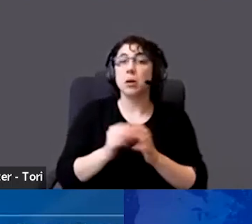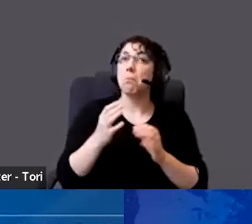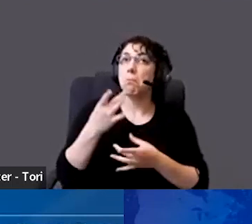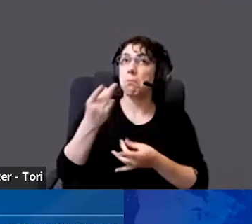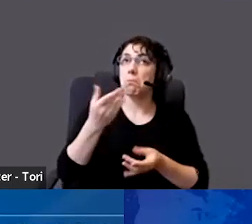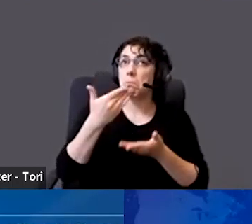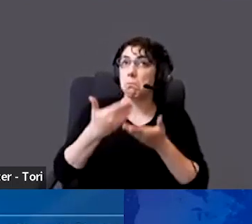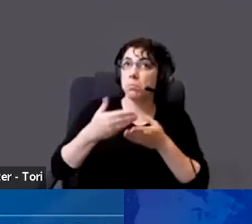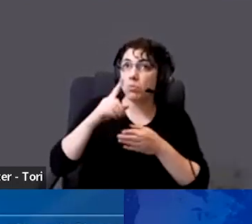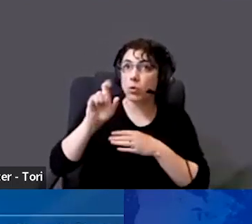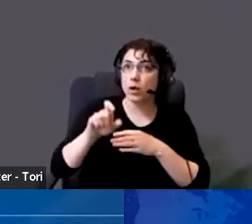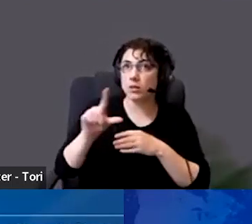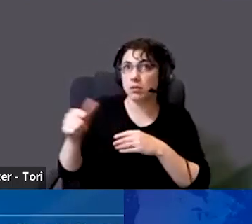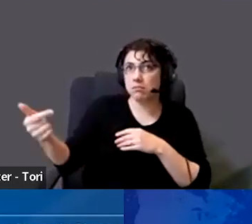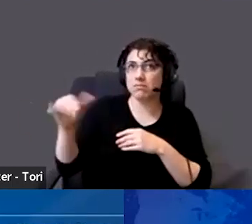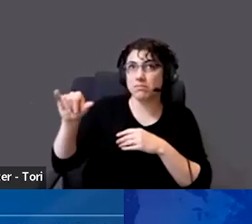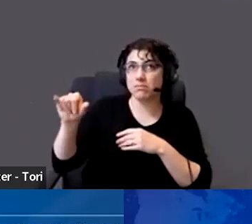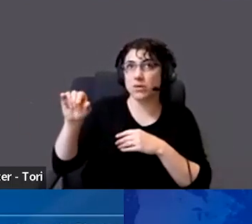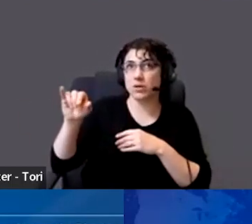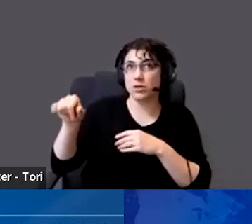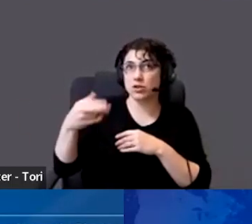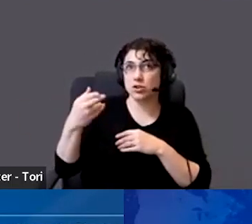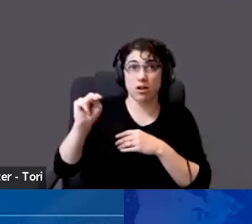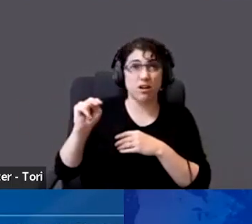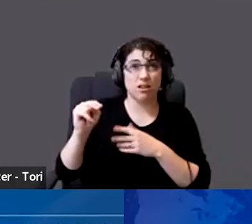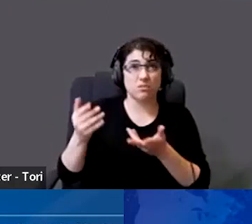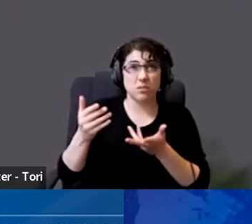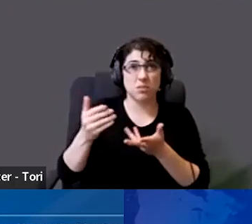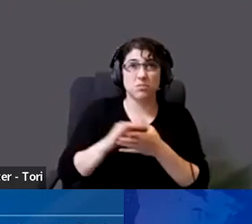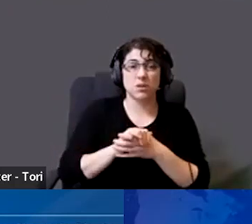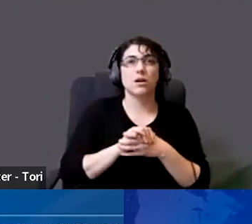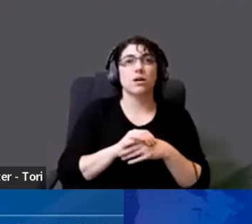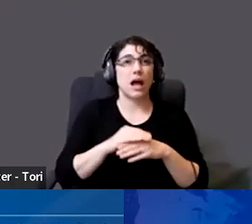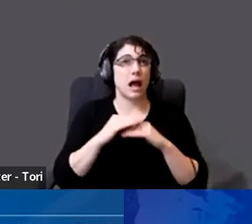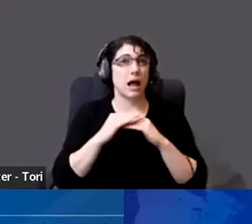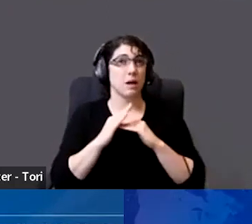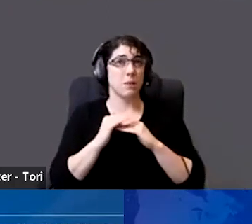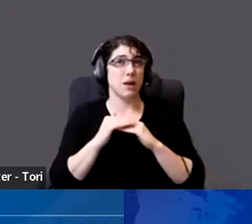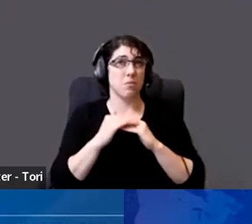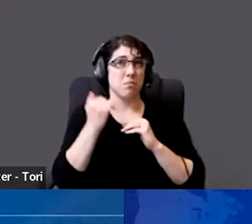I'm going to pass it over to John maybe. But at a minimum, if we were to do that, I think we would need